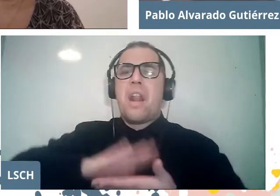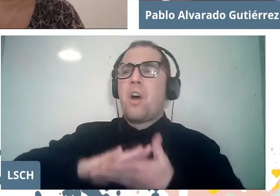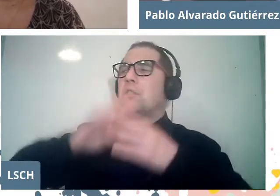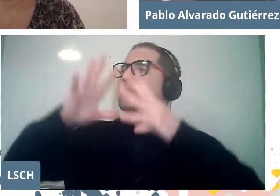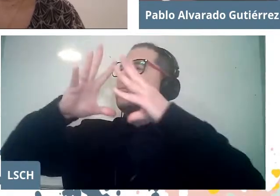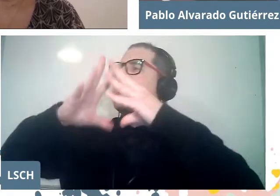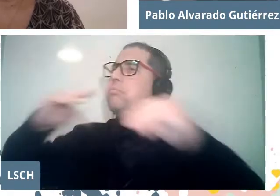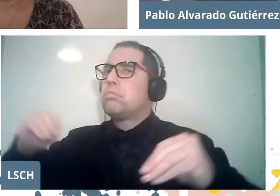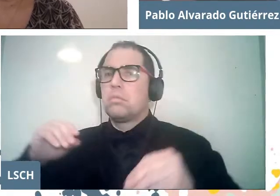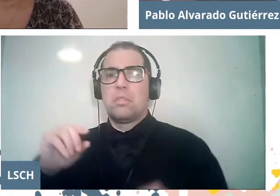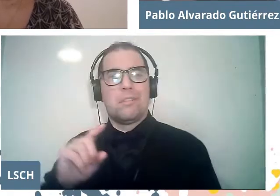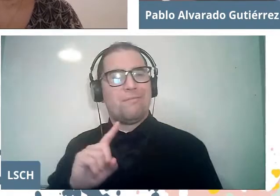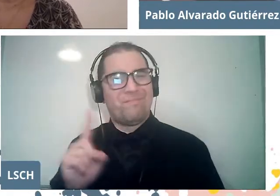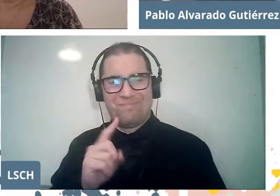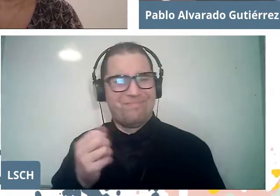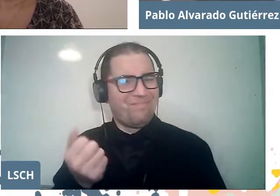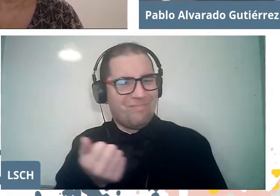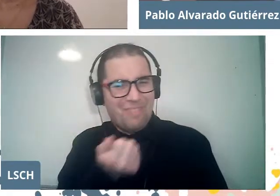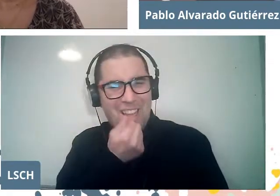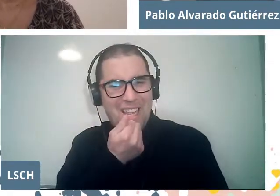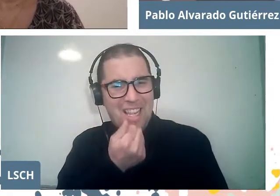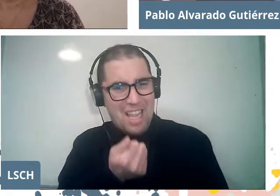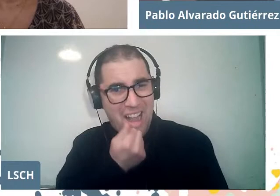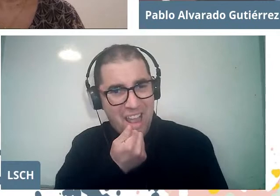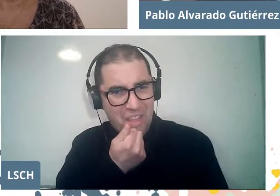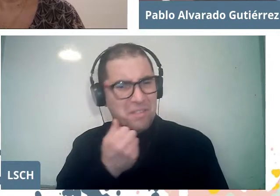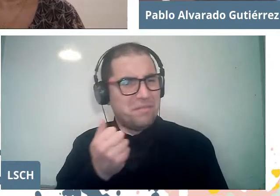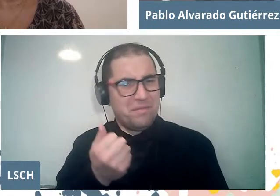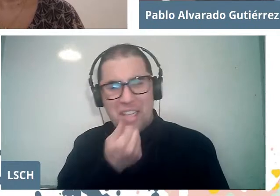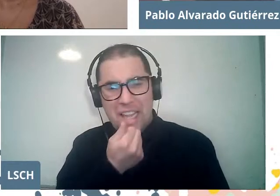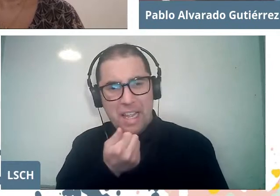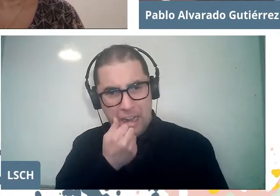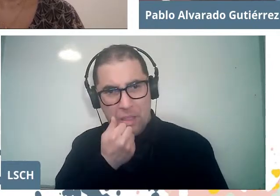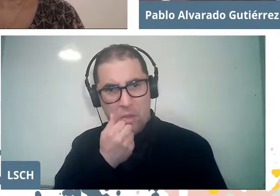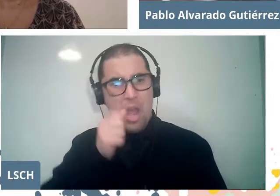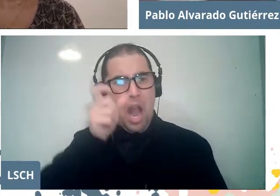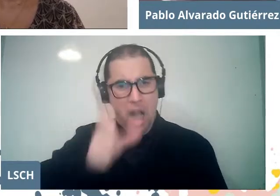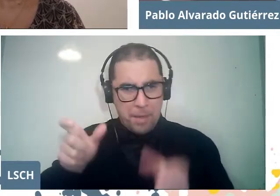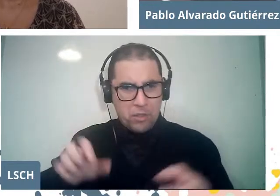That concept is totally wrong. That is to say, the instrumentalists of schools,